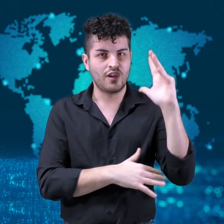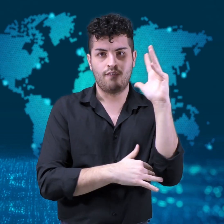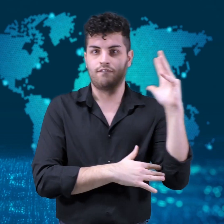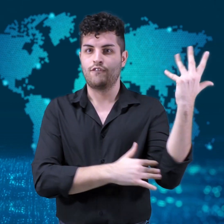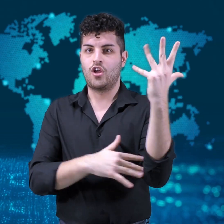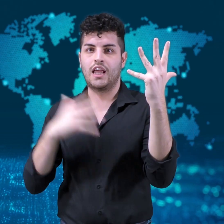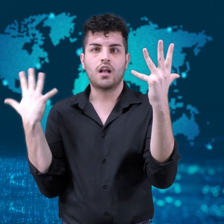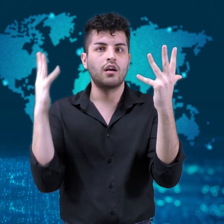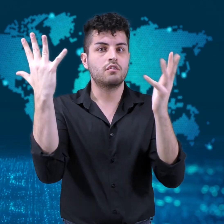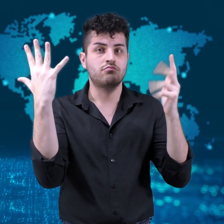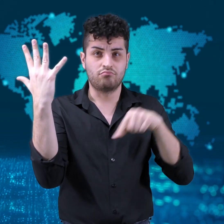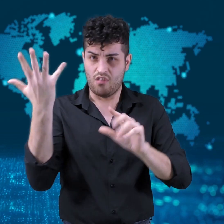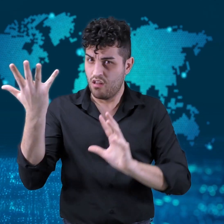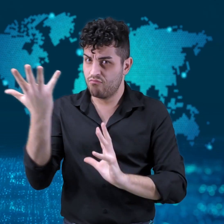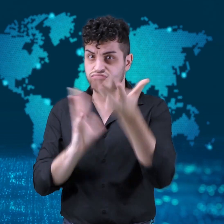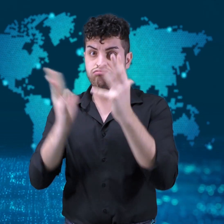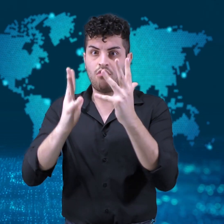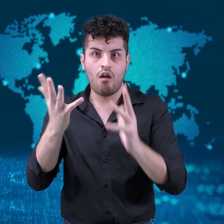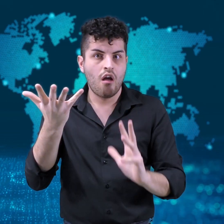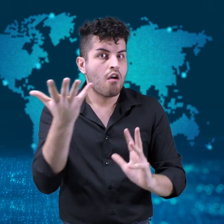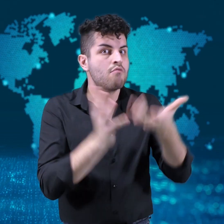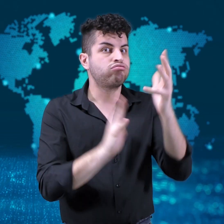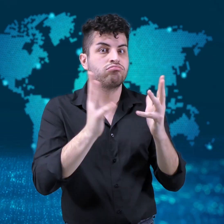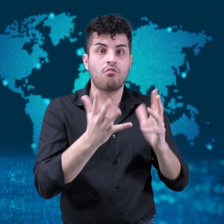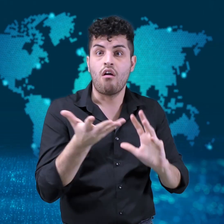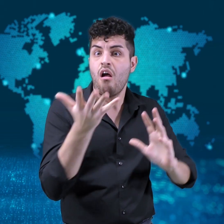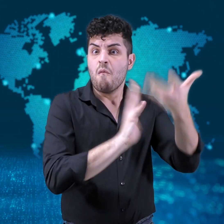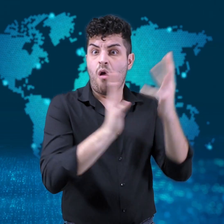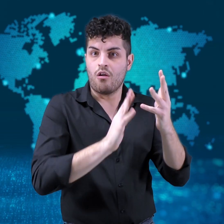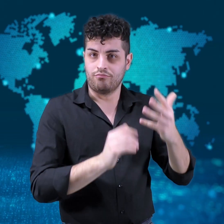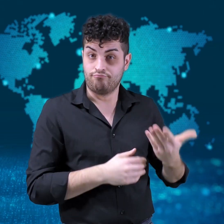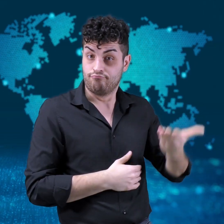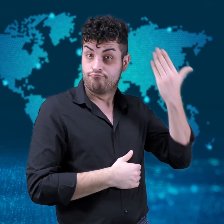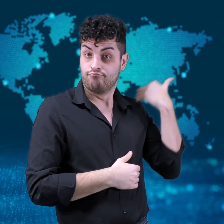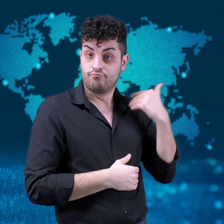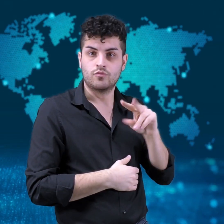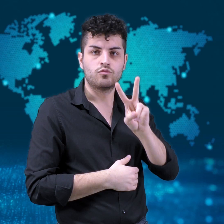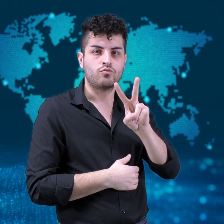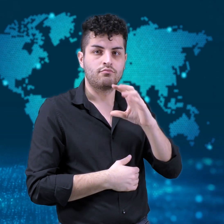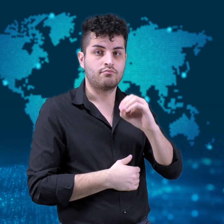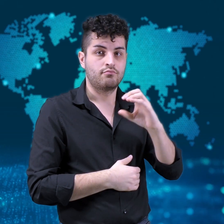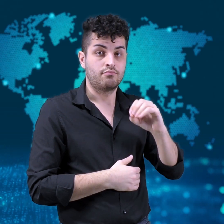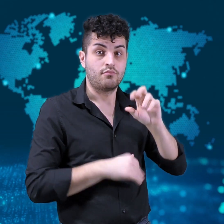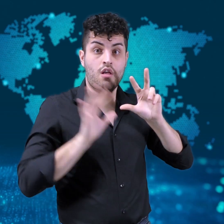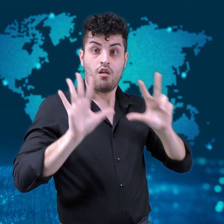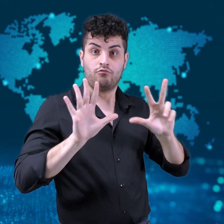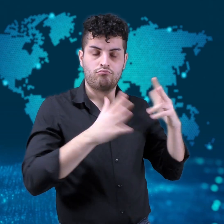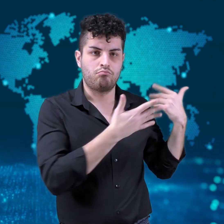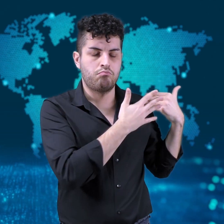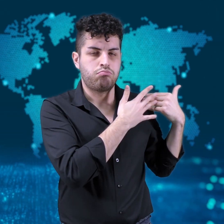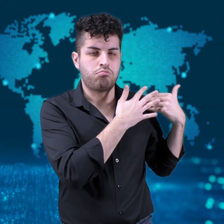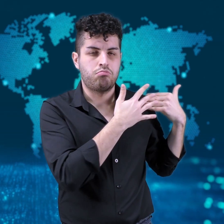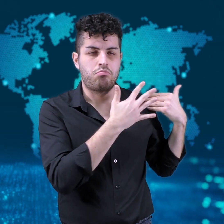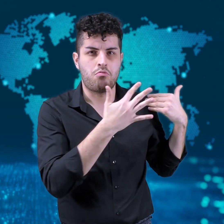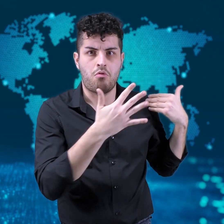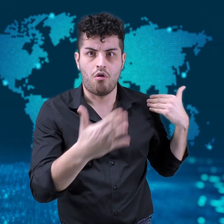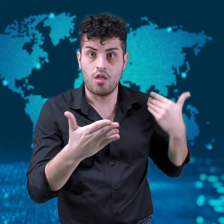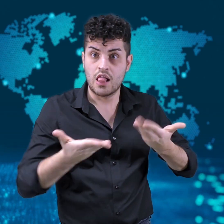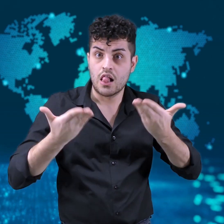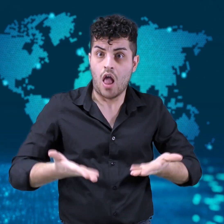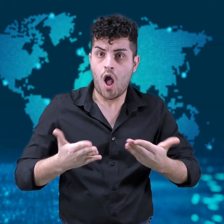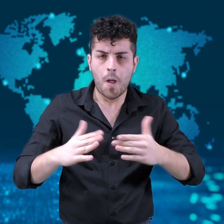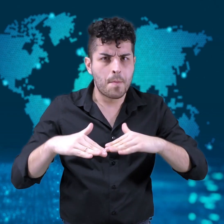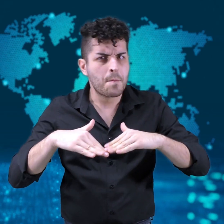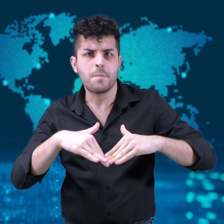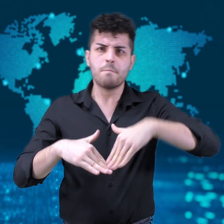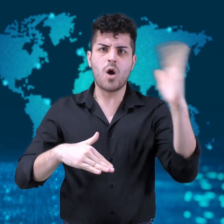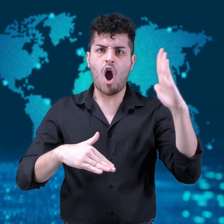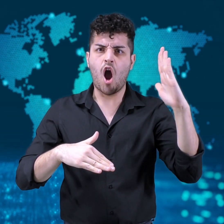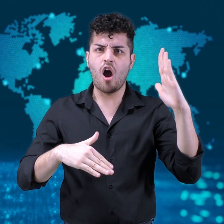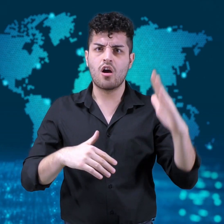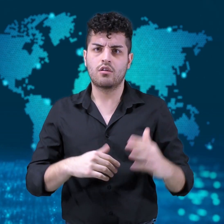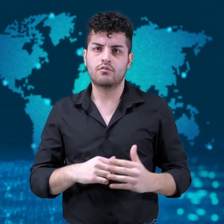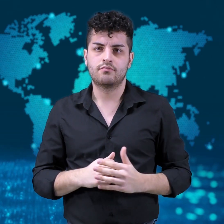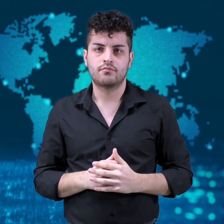As a result, the rainforest is being destroyed at the highest rate since 2008.